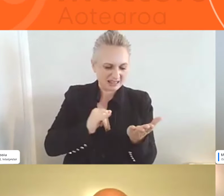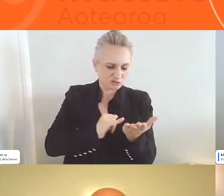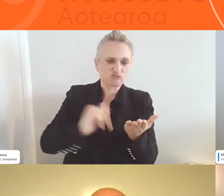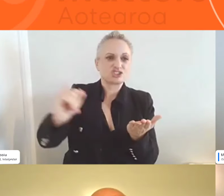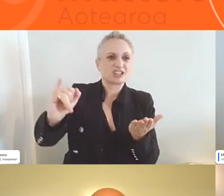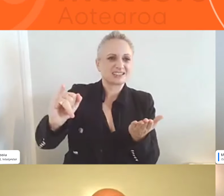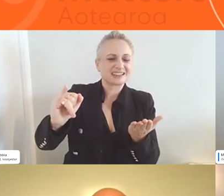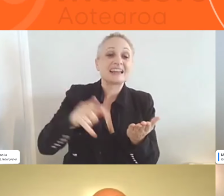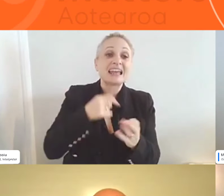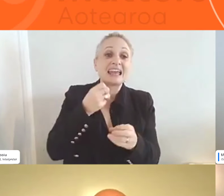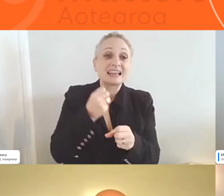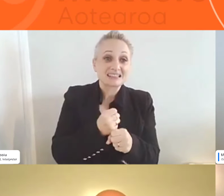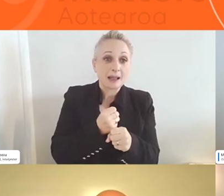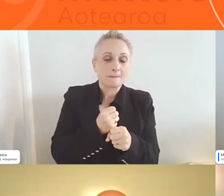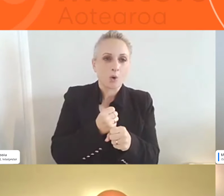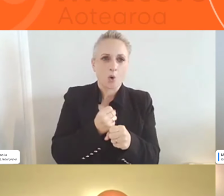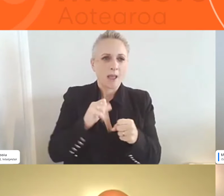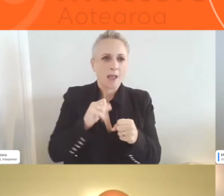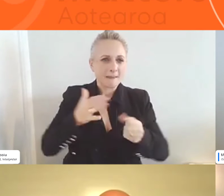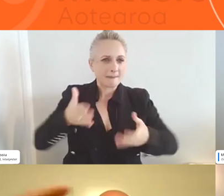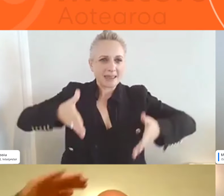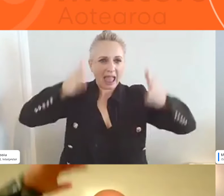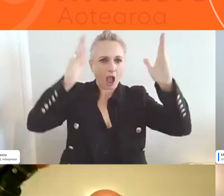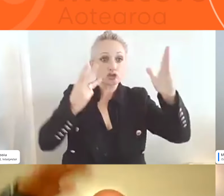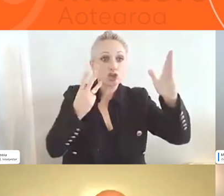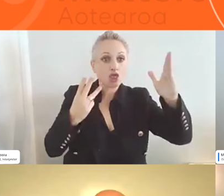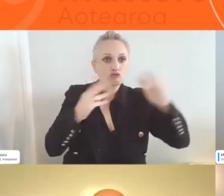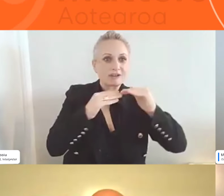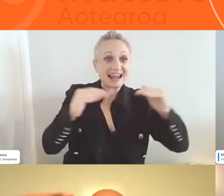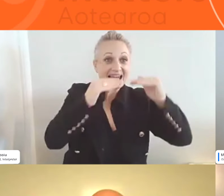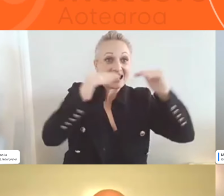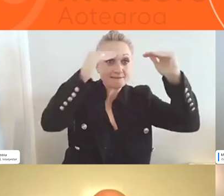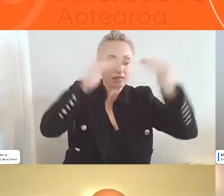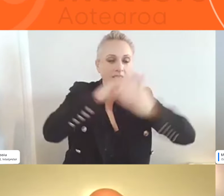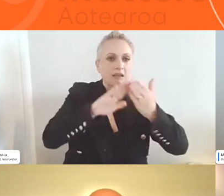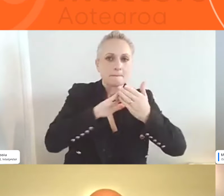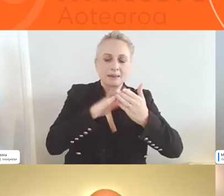walk-up, which would make the other 66% of the dwellings accessible,